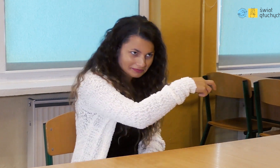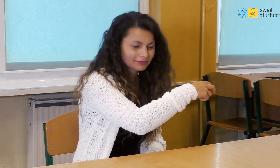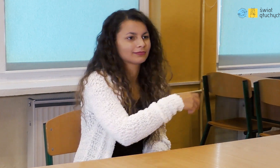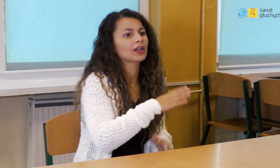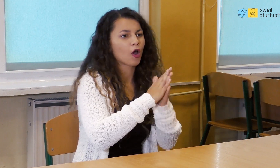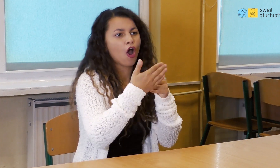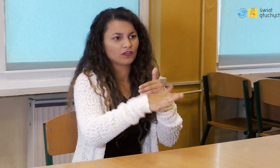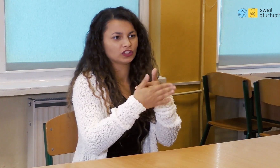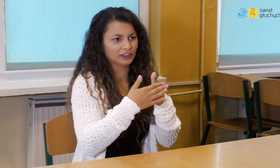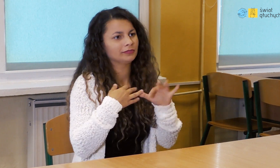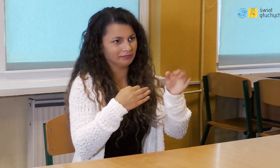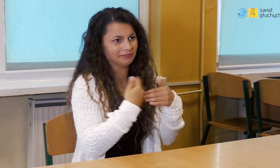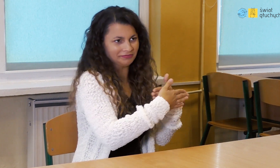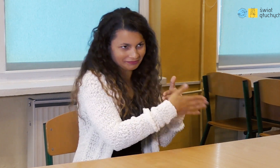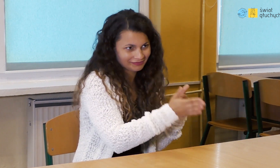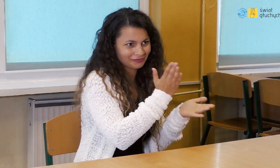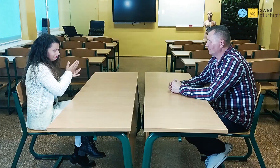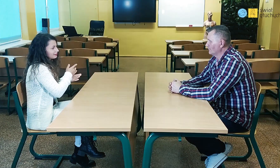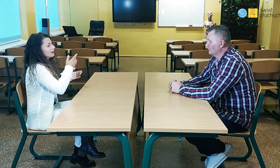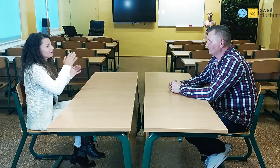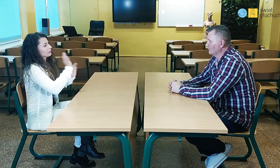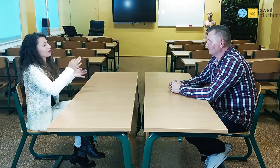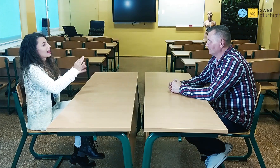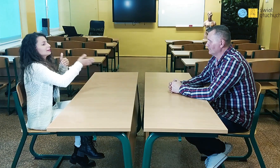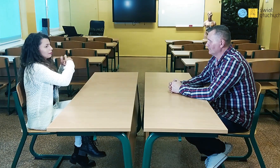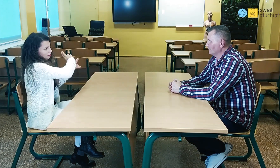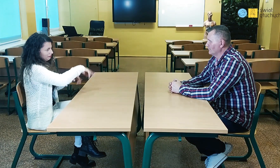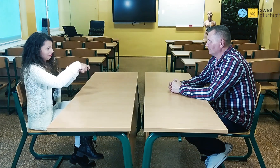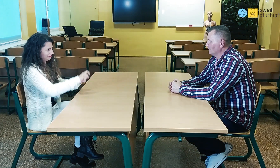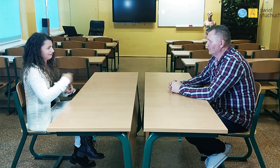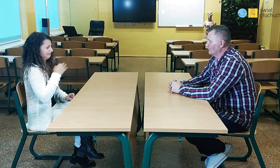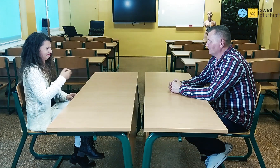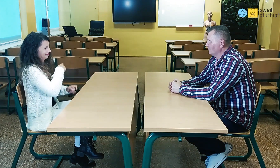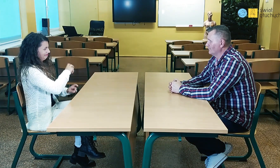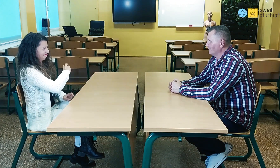"Please open the door." I did so. Then he told me to close the door and return to my seat.